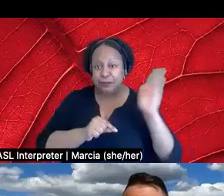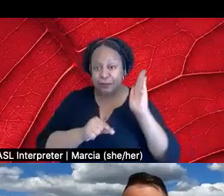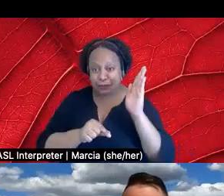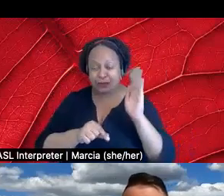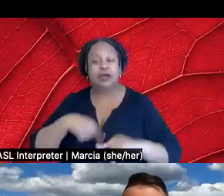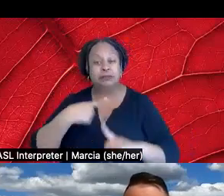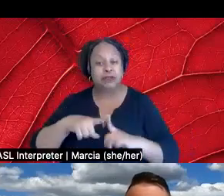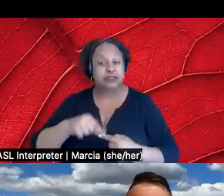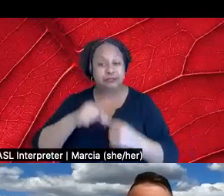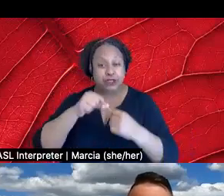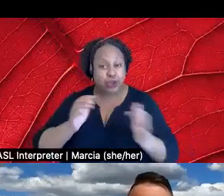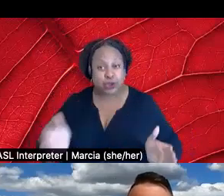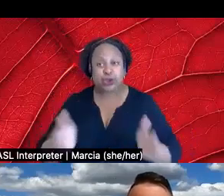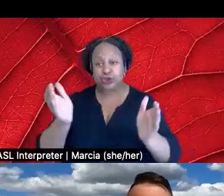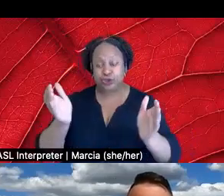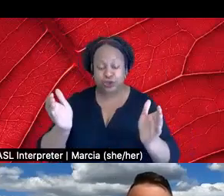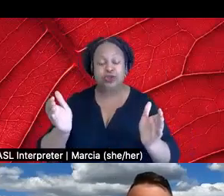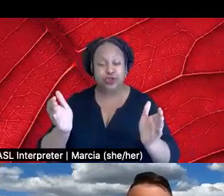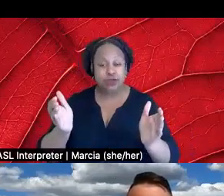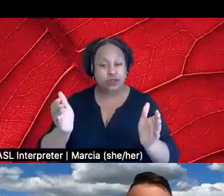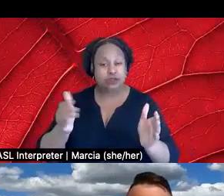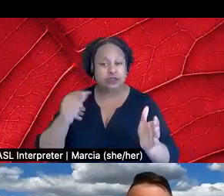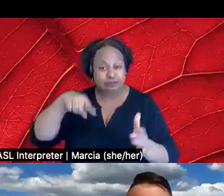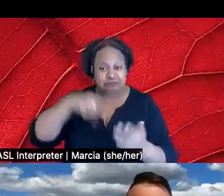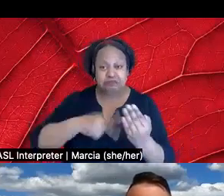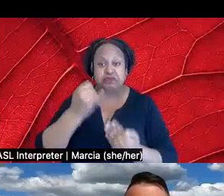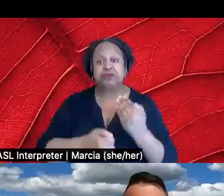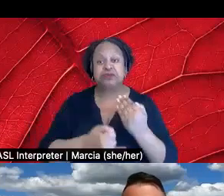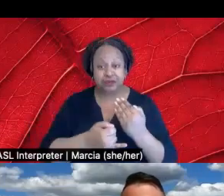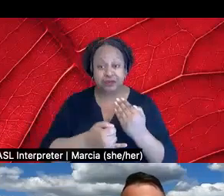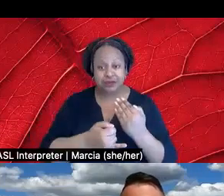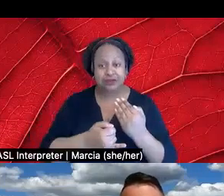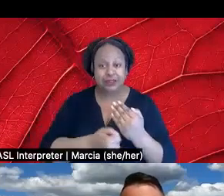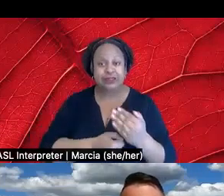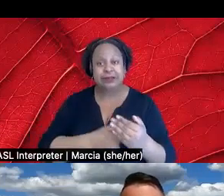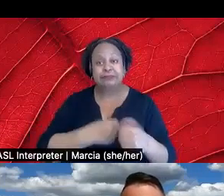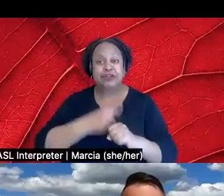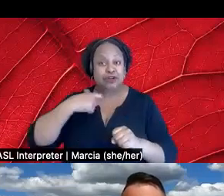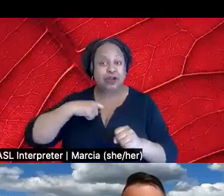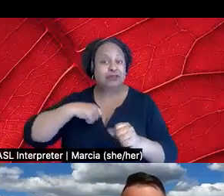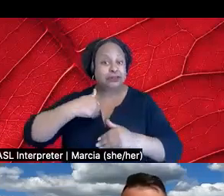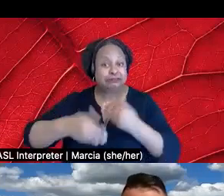special encouragement in the project of keeping this conference going every year.